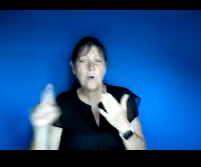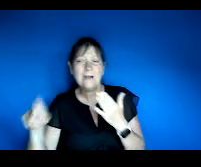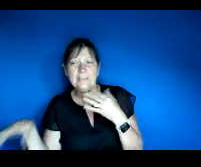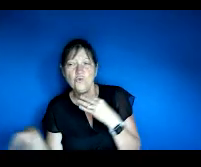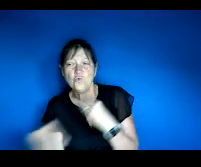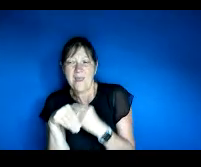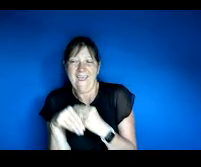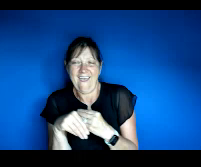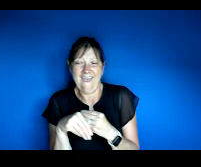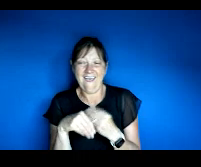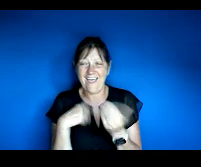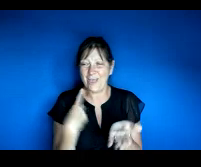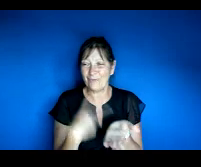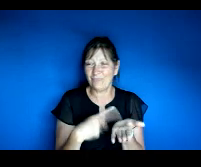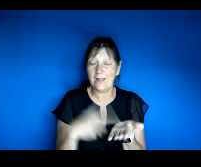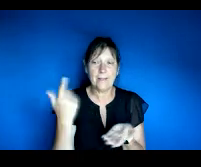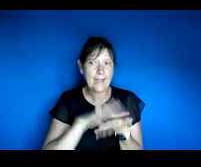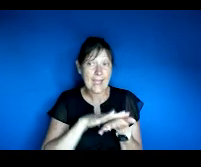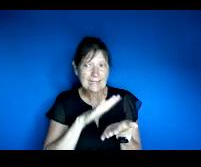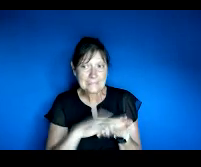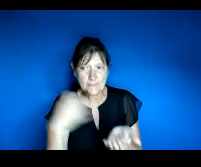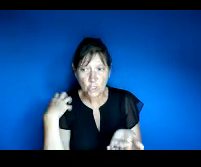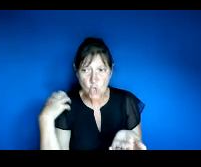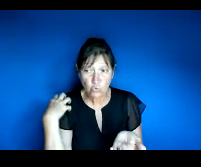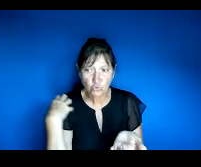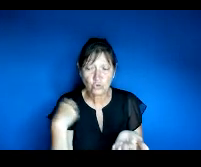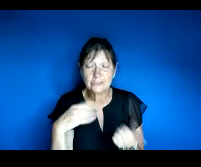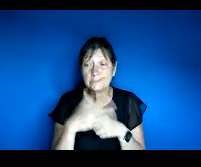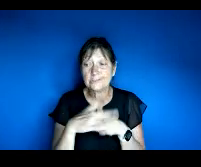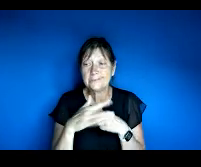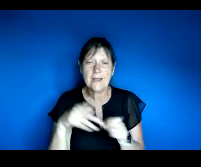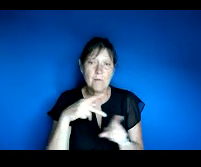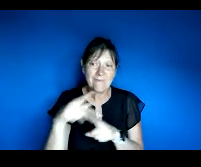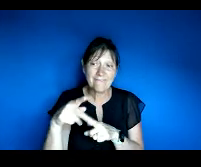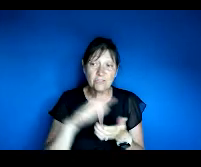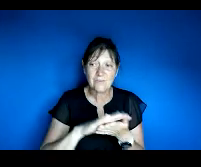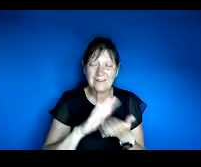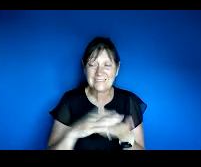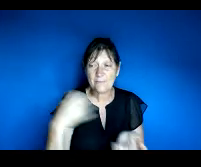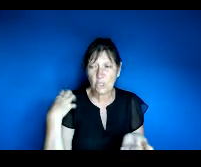things like academic coaching, having a professional academic coaches on staff, things like that.